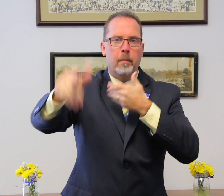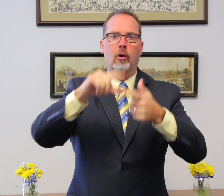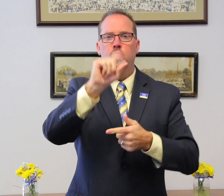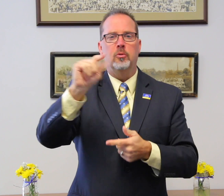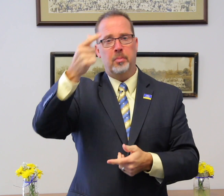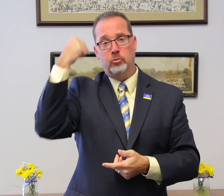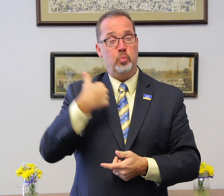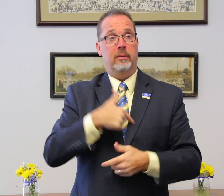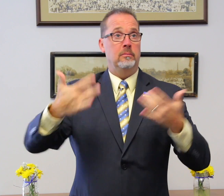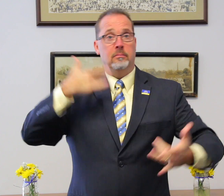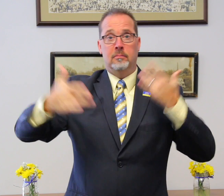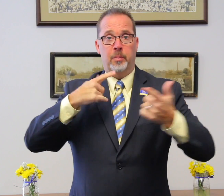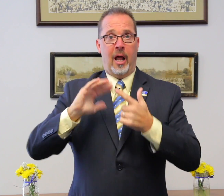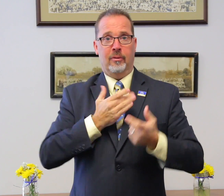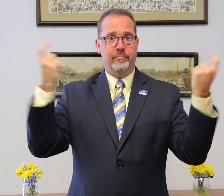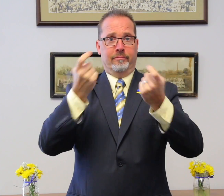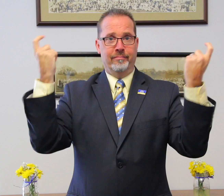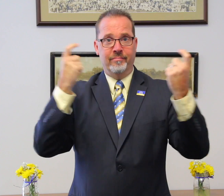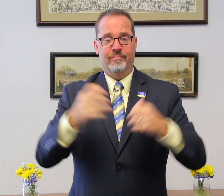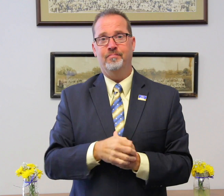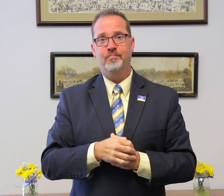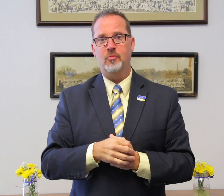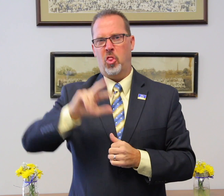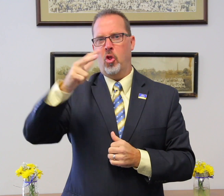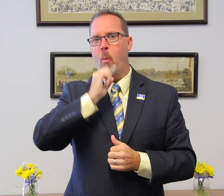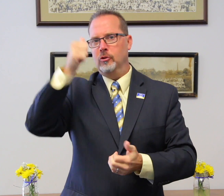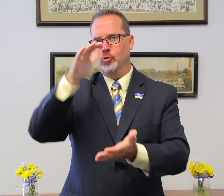for our Bicentennial. It is not until 2020 but we're already actively engaged in